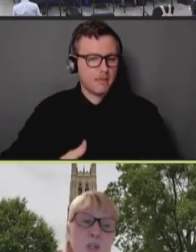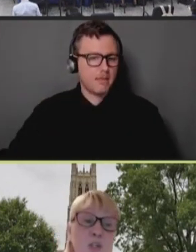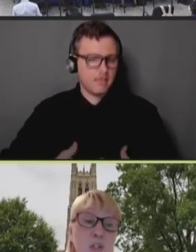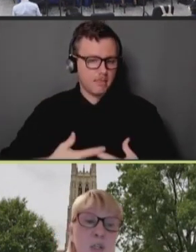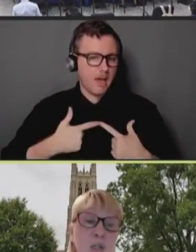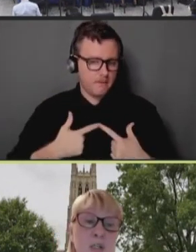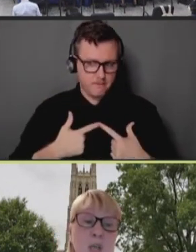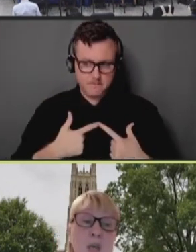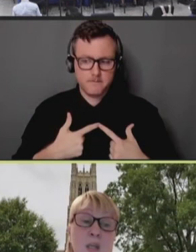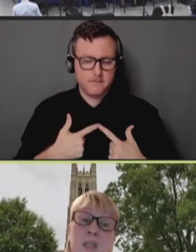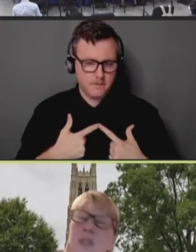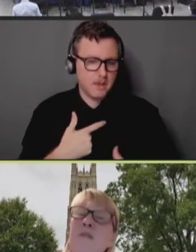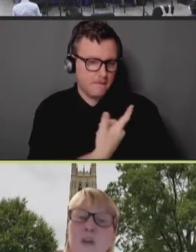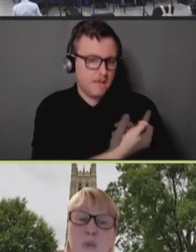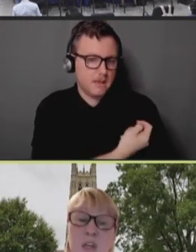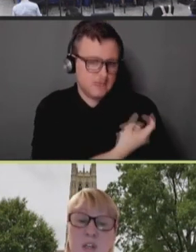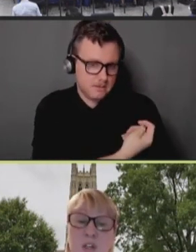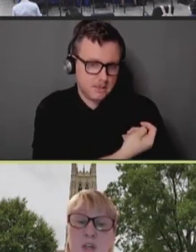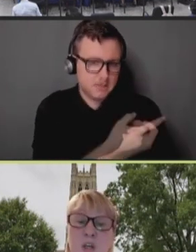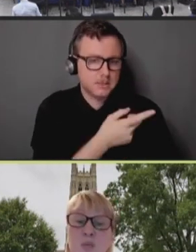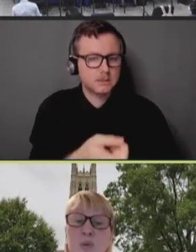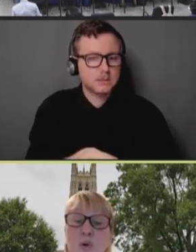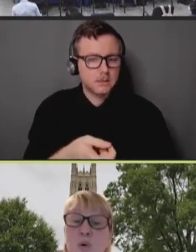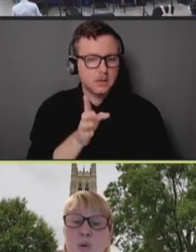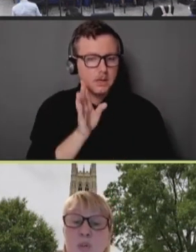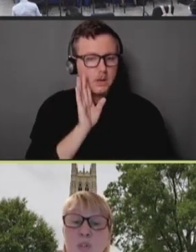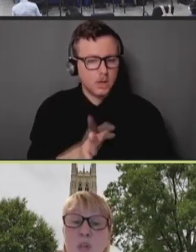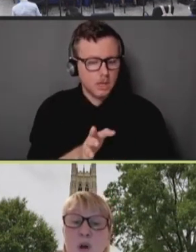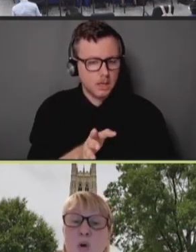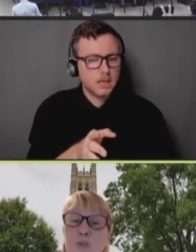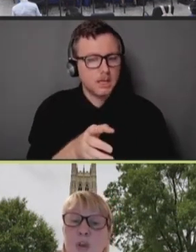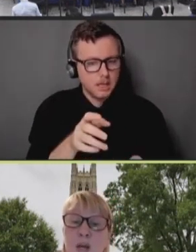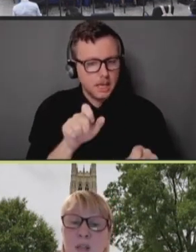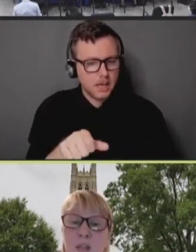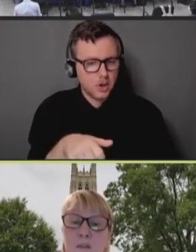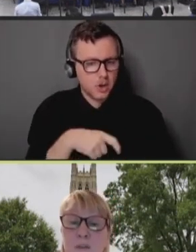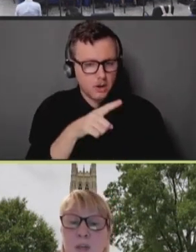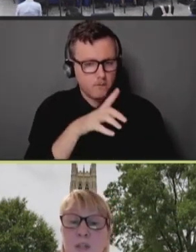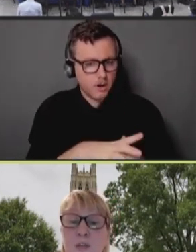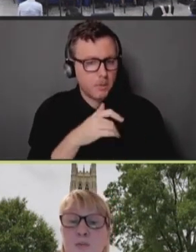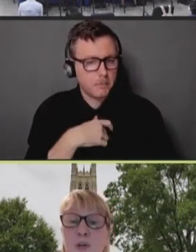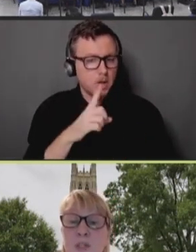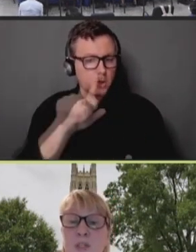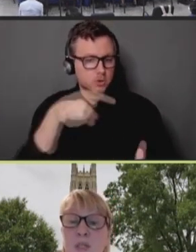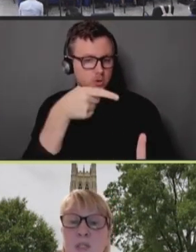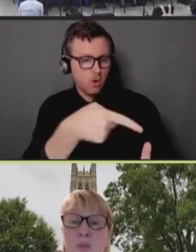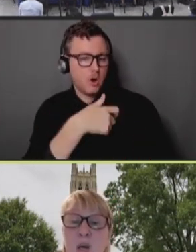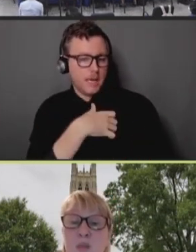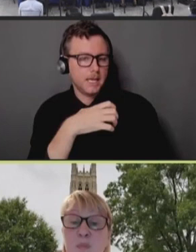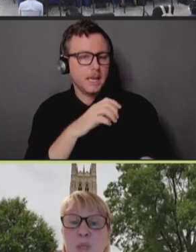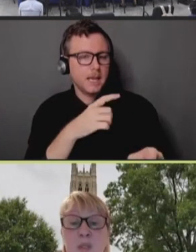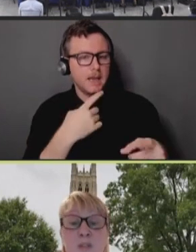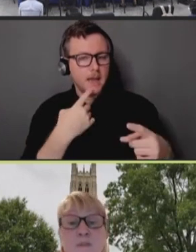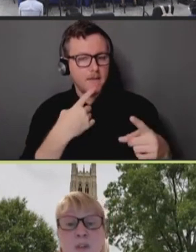such as Shingrix need confirmation because of target effects of vaccine might be different